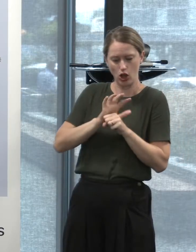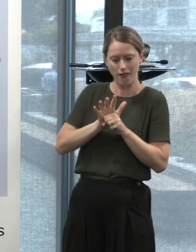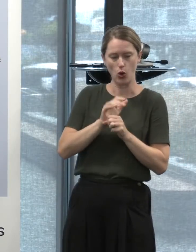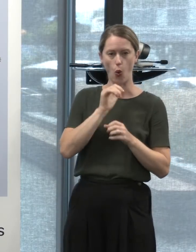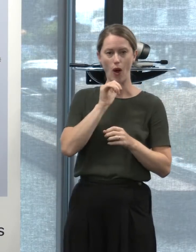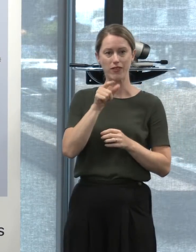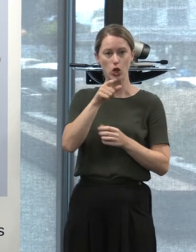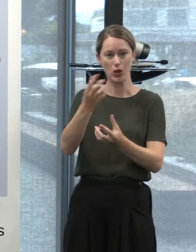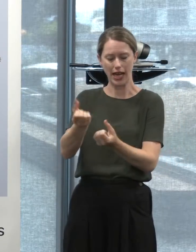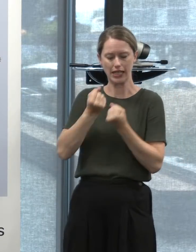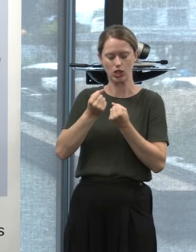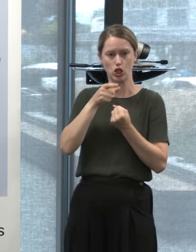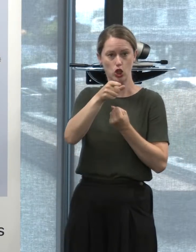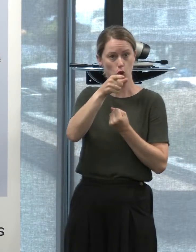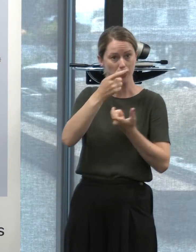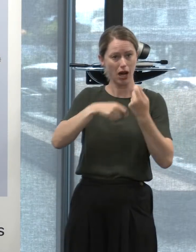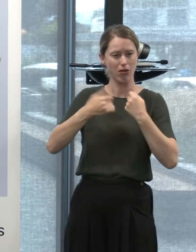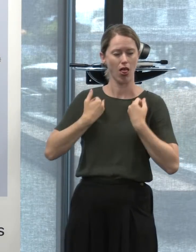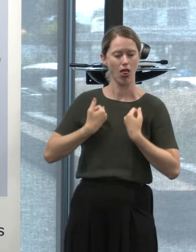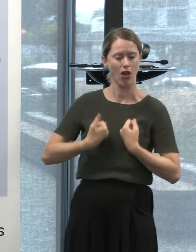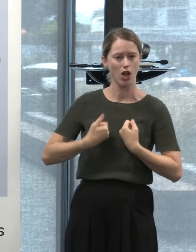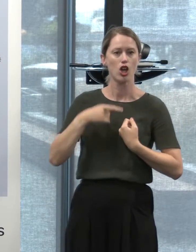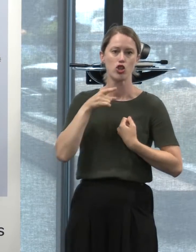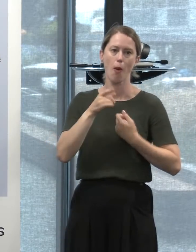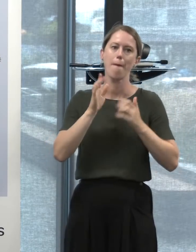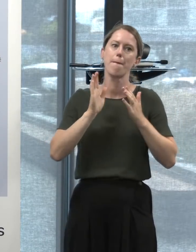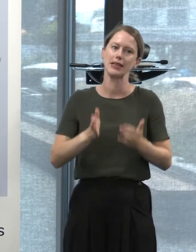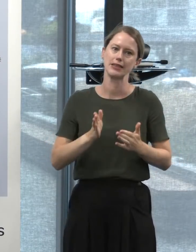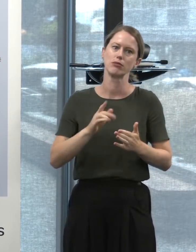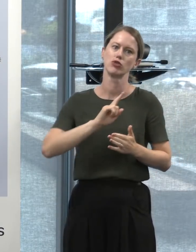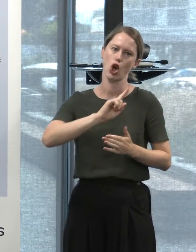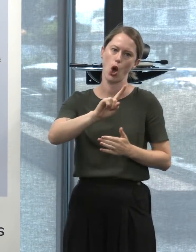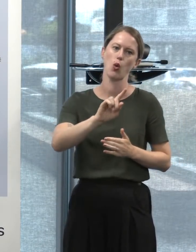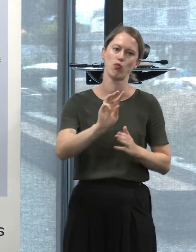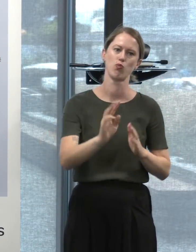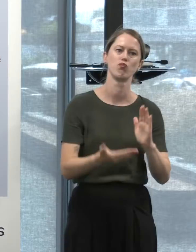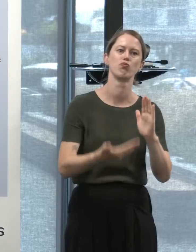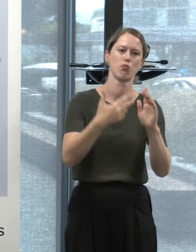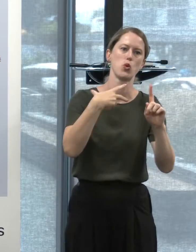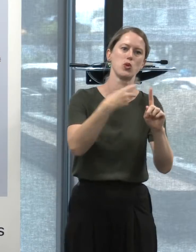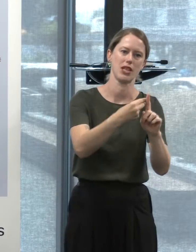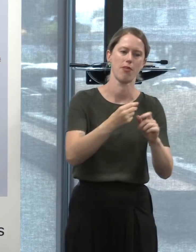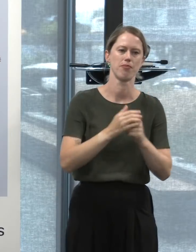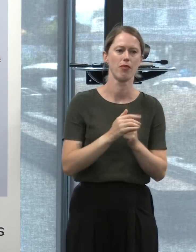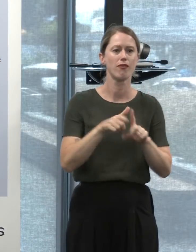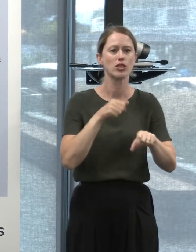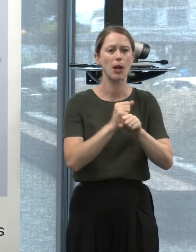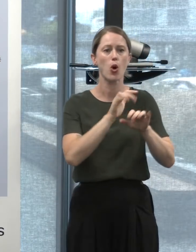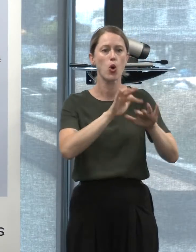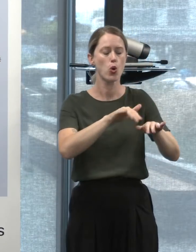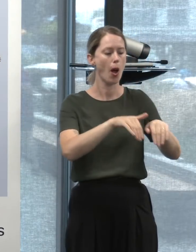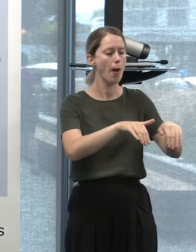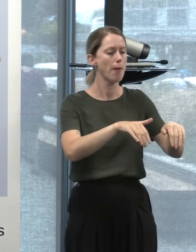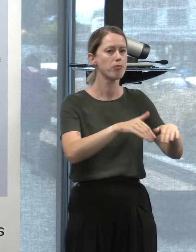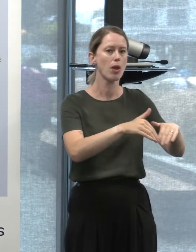It's even more important that people at serious risk of either getting COVID-19